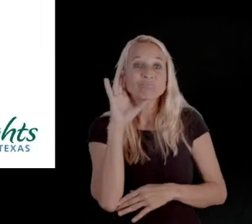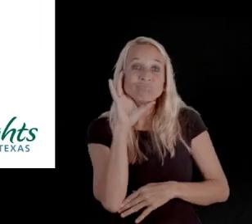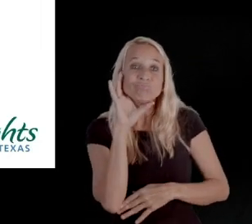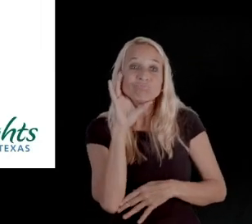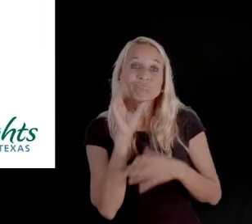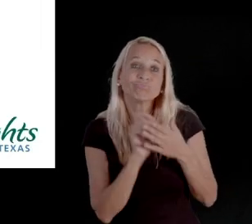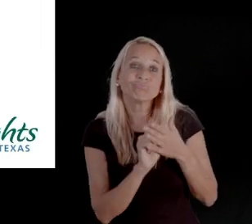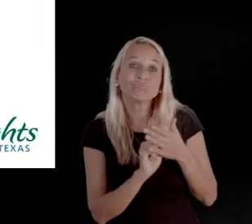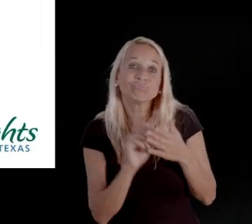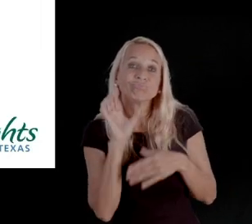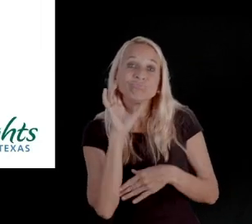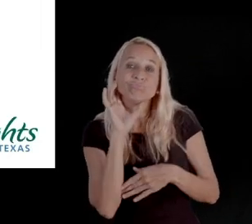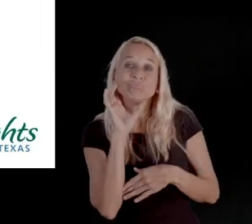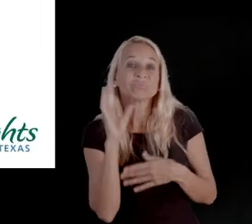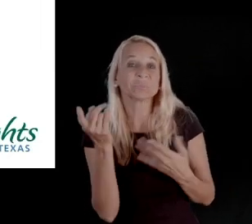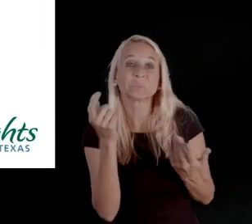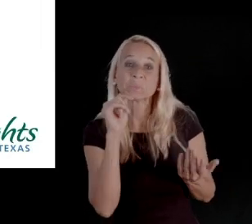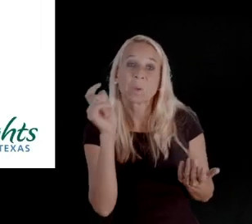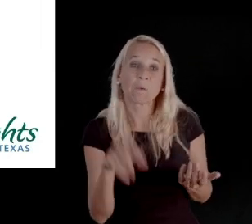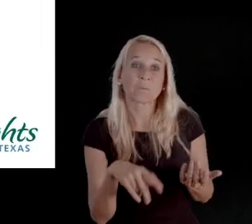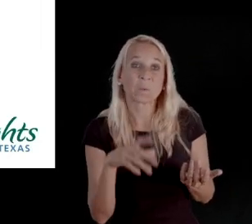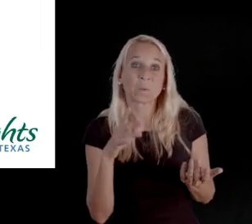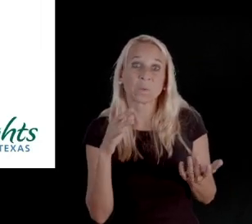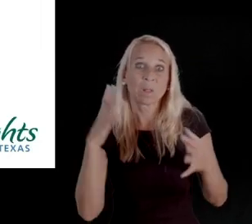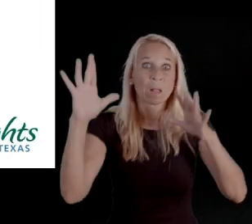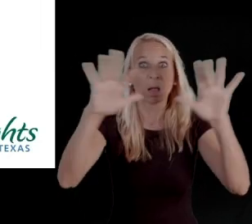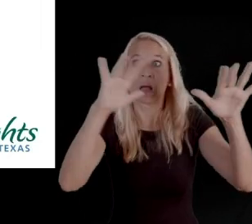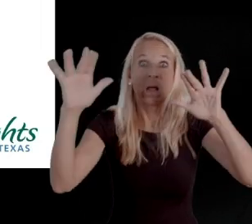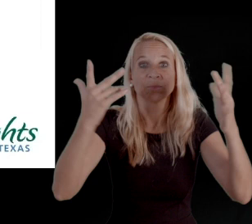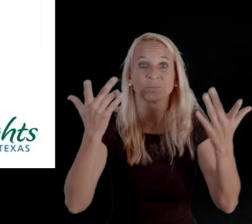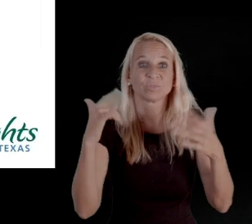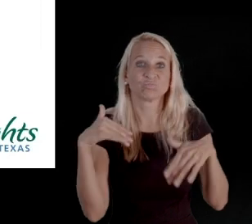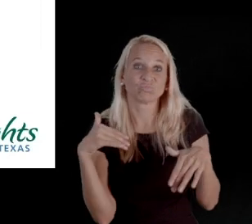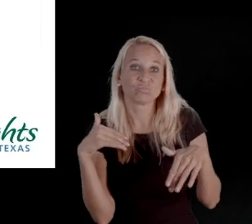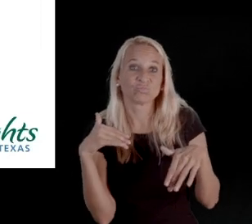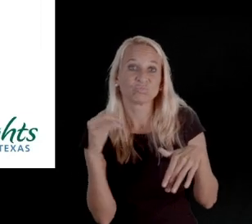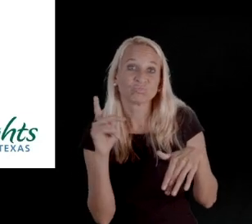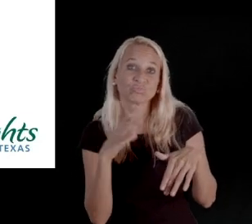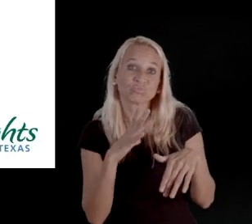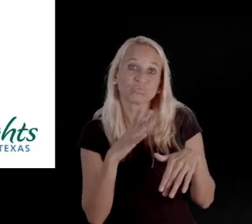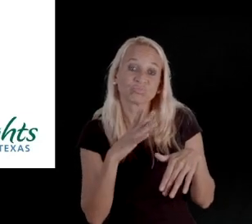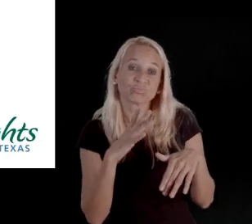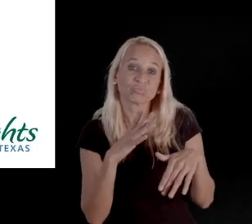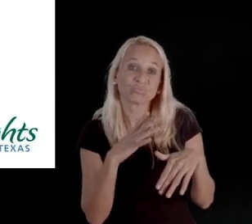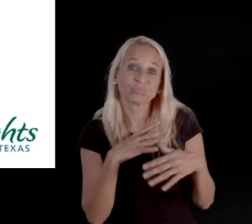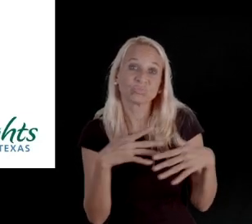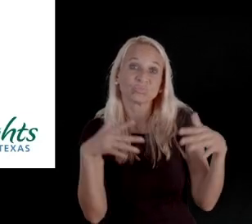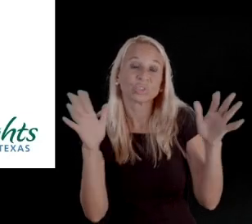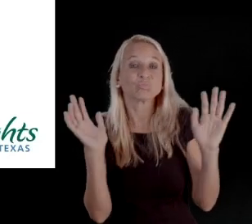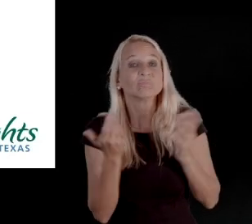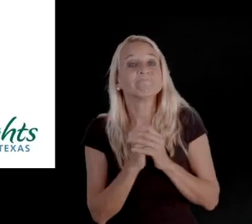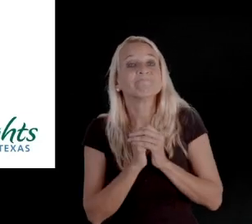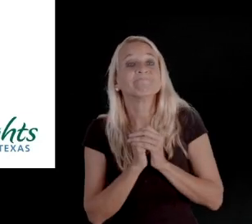They don't necessarily have to take an active role in this process besides making sure like, okay, agency says they're done,